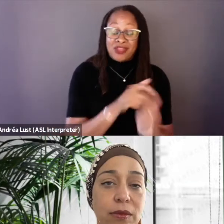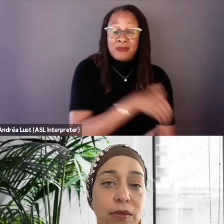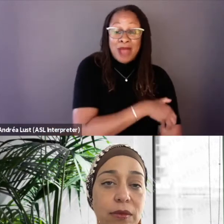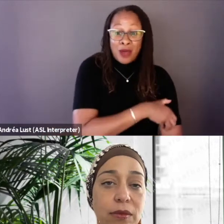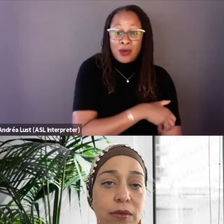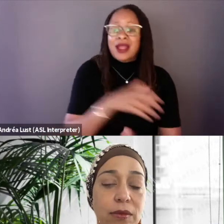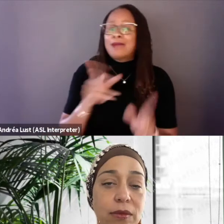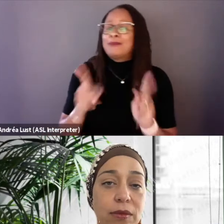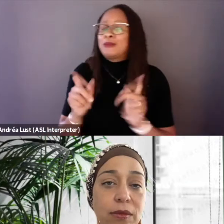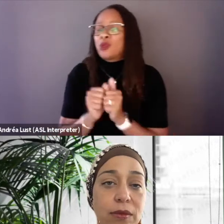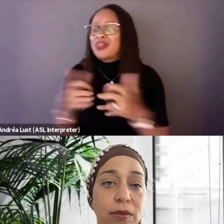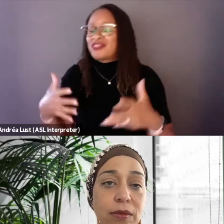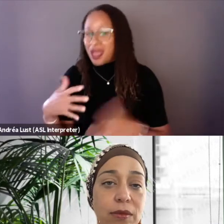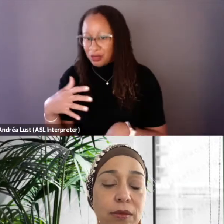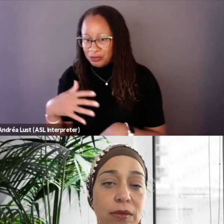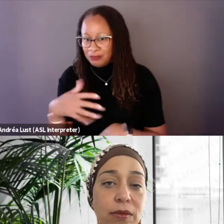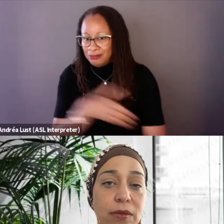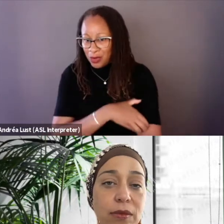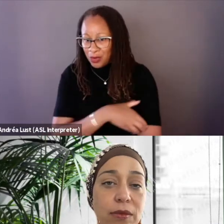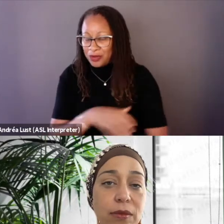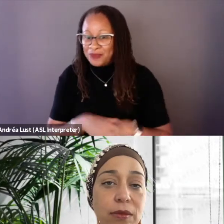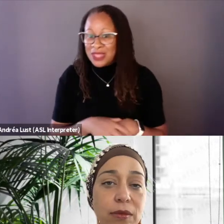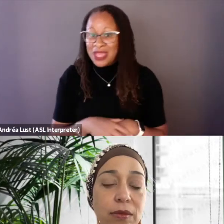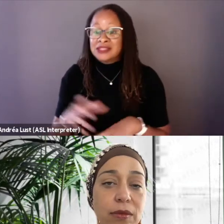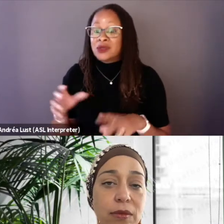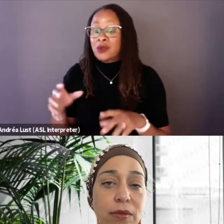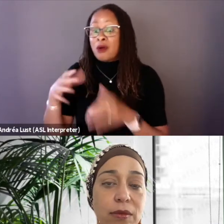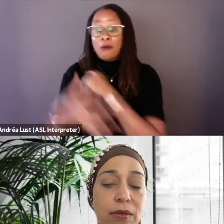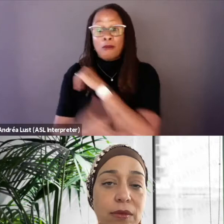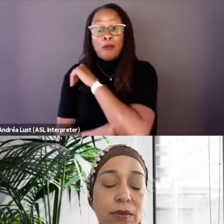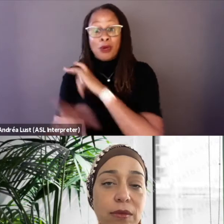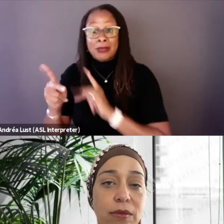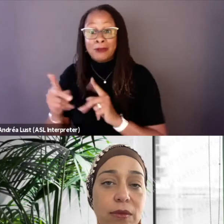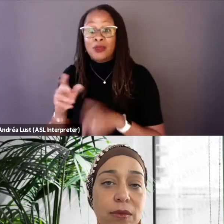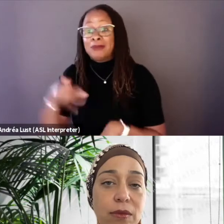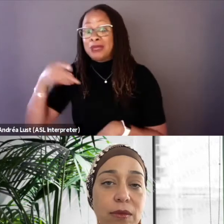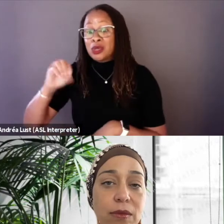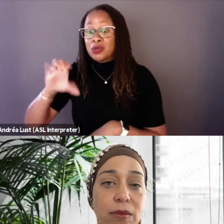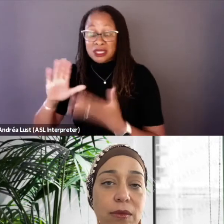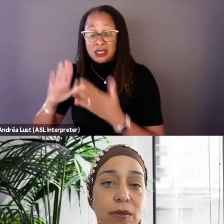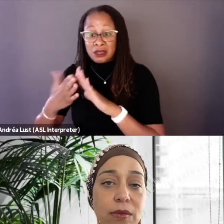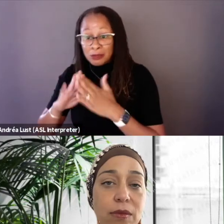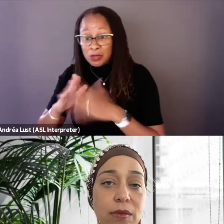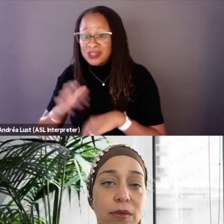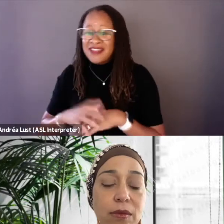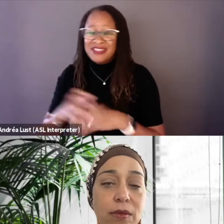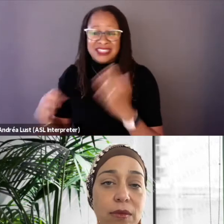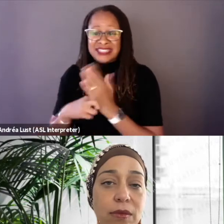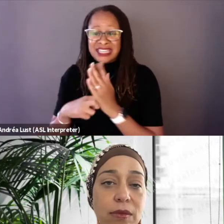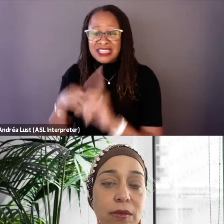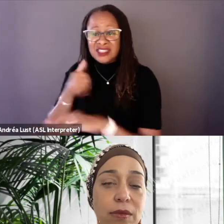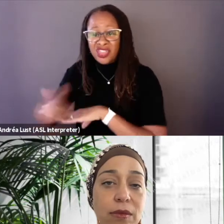that don't have a lot of money and they're being preyed upon like, you know, dinging them through tickets all the time or some of these other things.